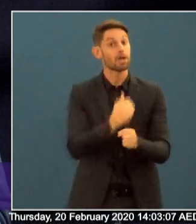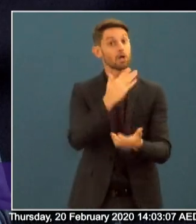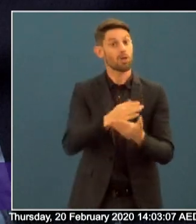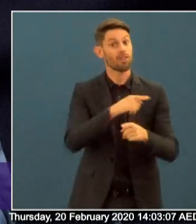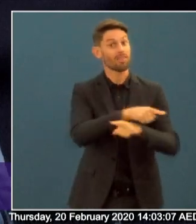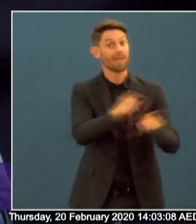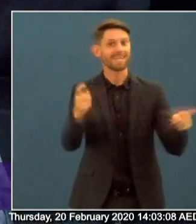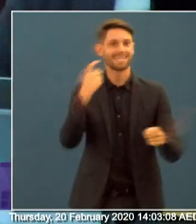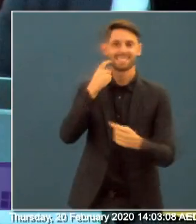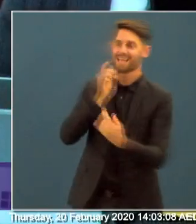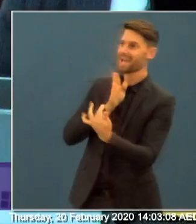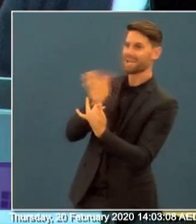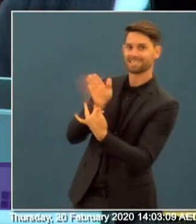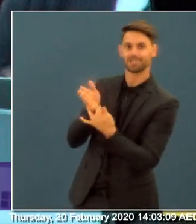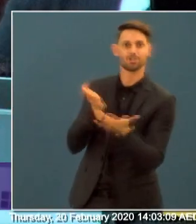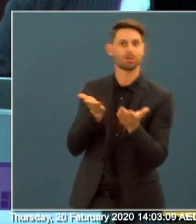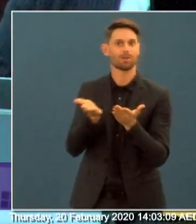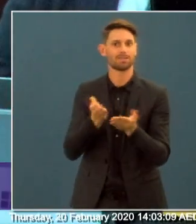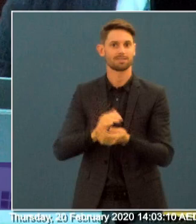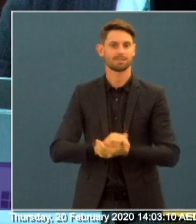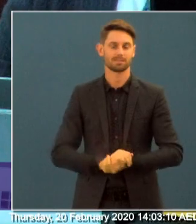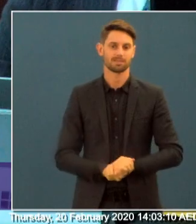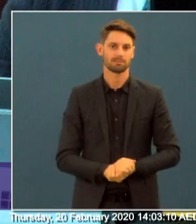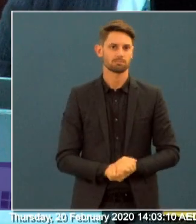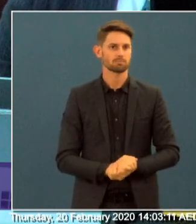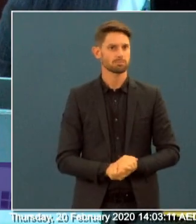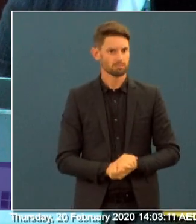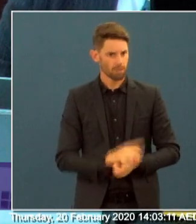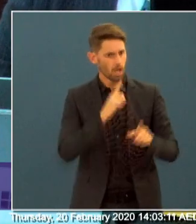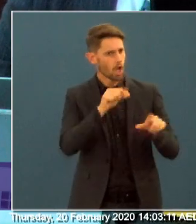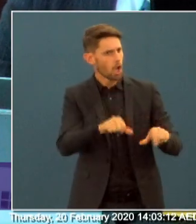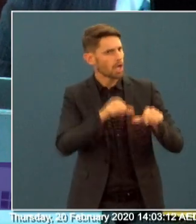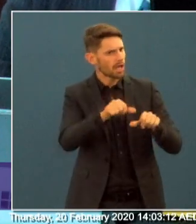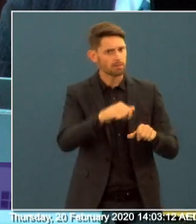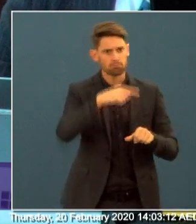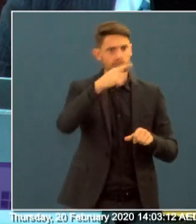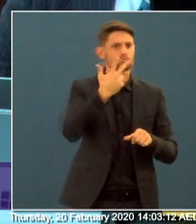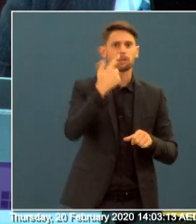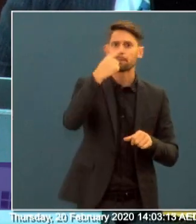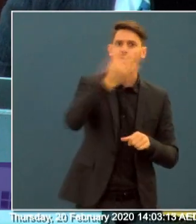And if somebody wanted to have access to the Guide, is there a way that they could find that